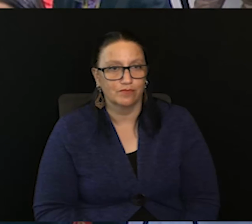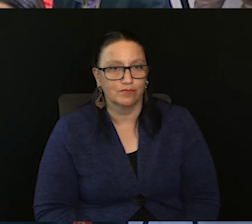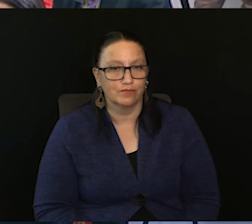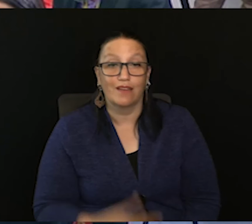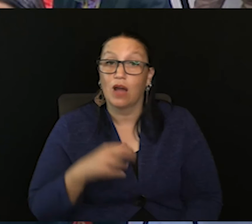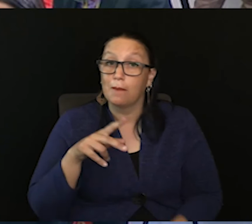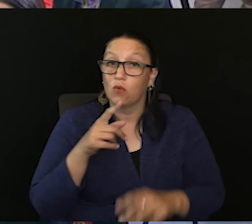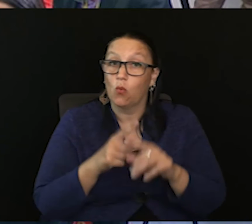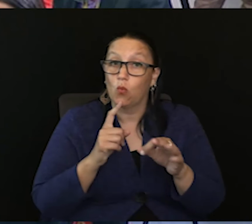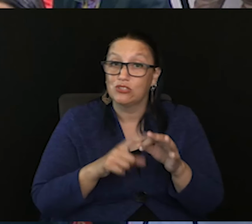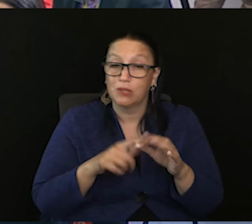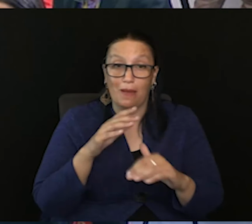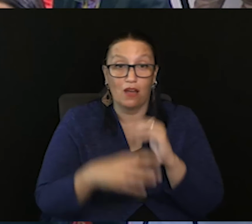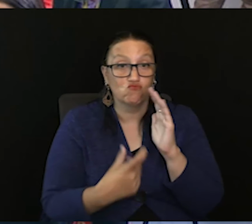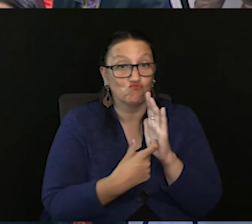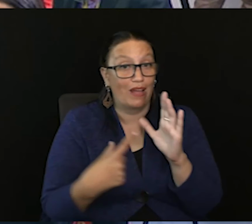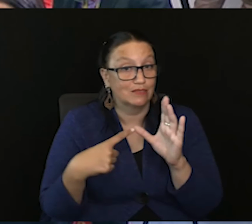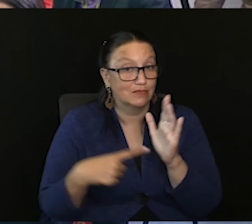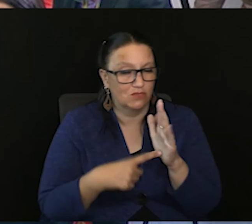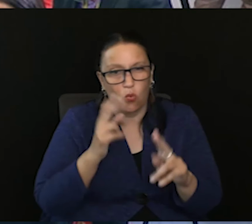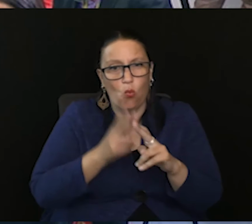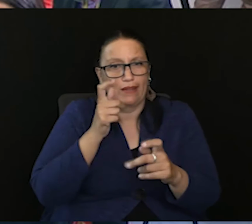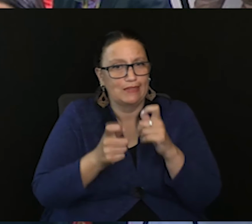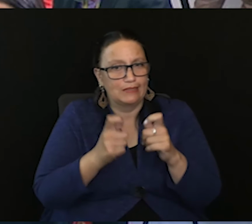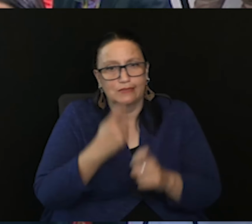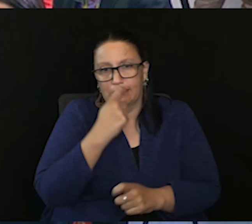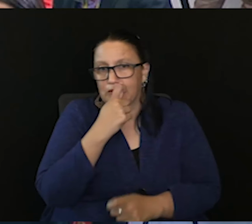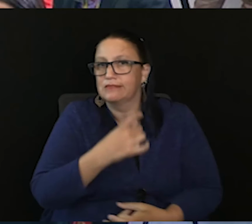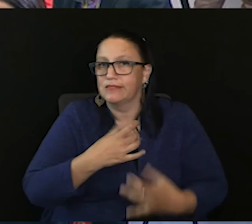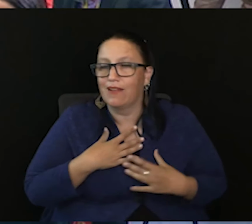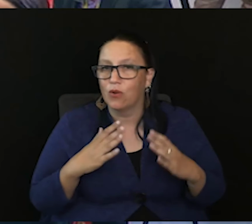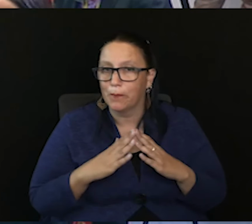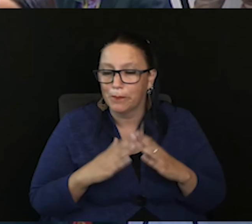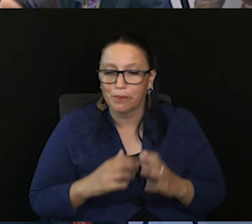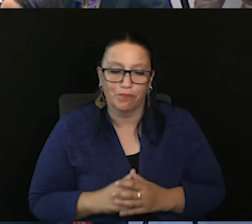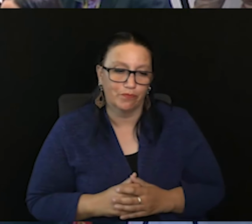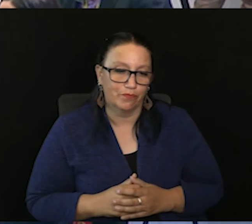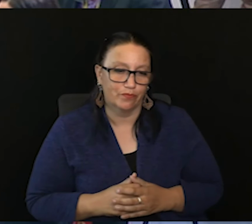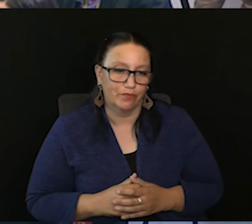I've got a couple of questions on RATs and I might start with one for Professor Skerritt. So Professor, you previously said